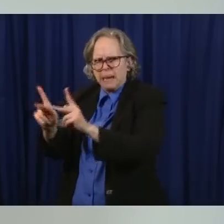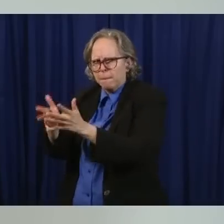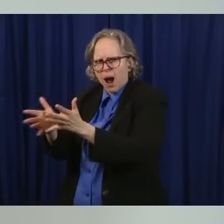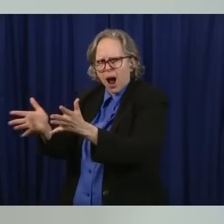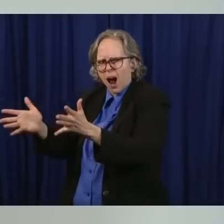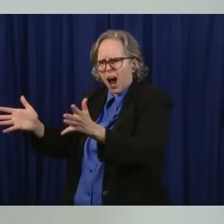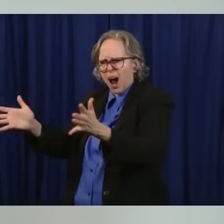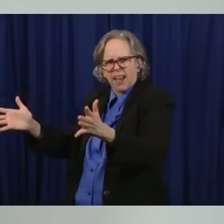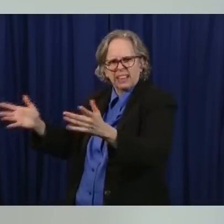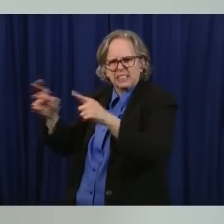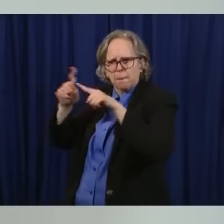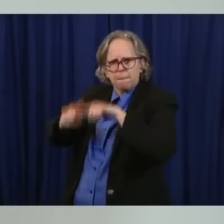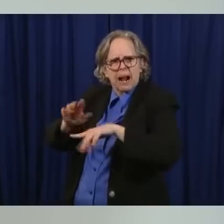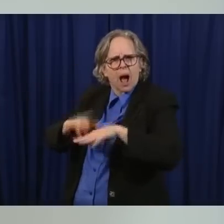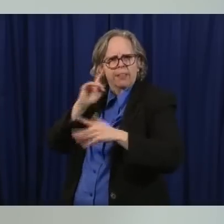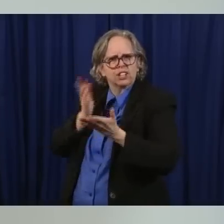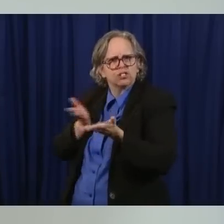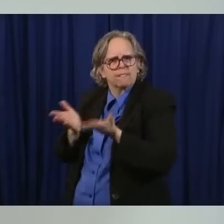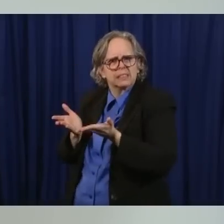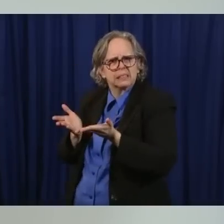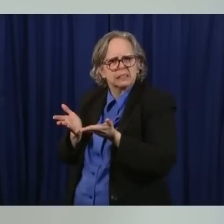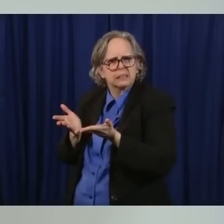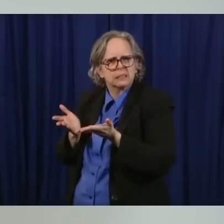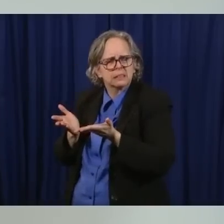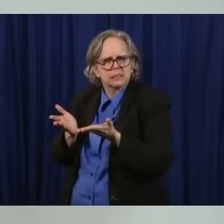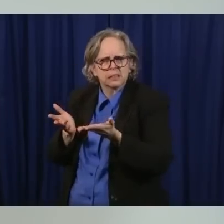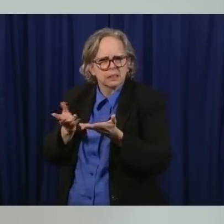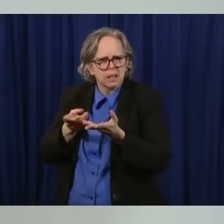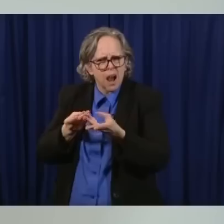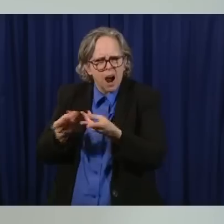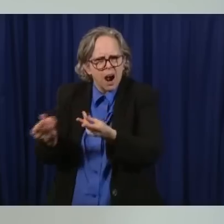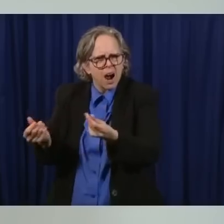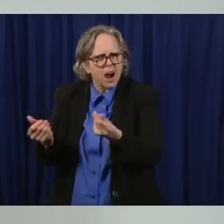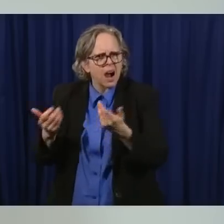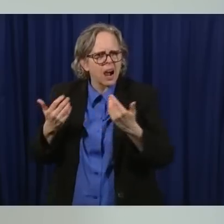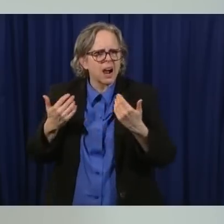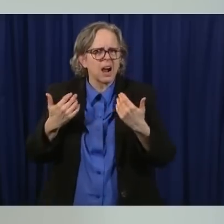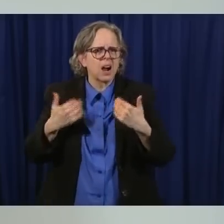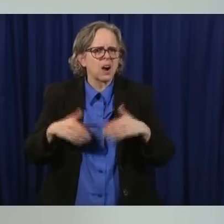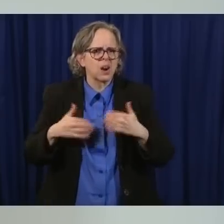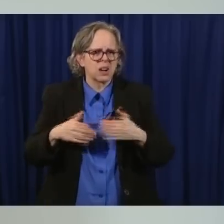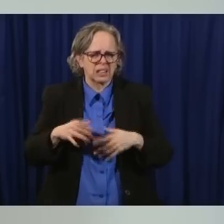NOT JUST ABOUT BUSINESSES. THEY ARE ABOUT THE PEOPLE THAT